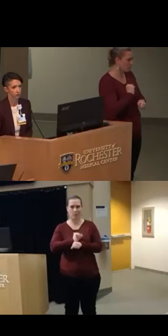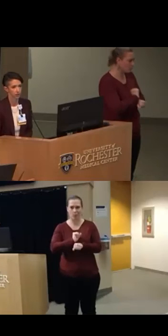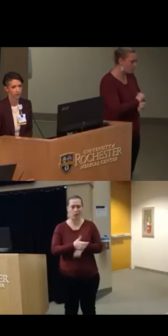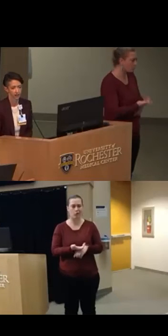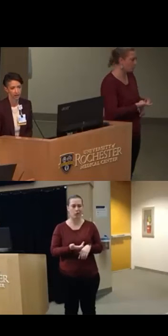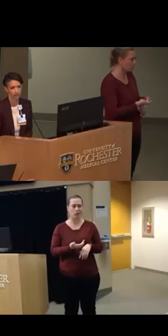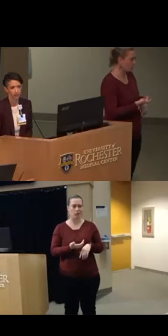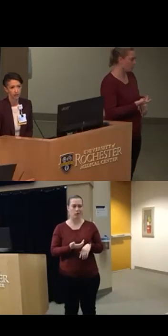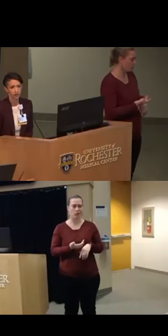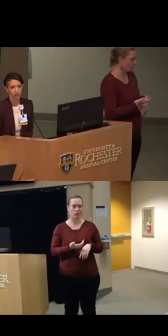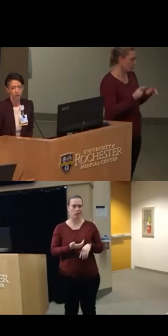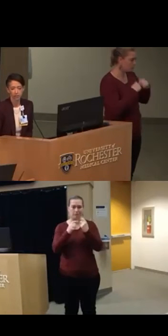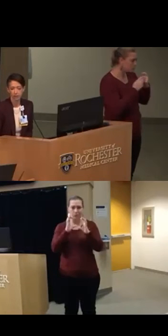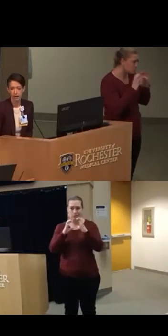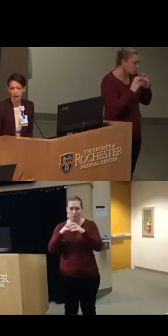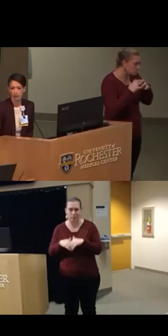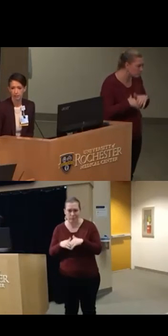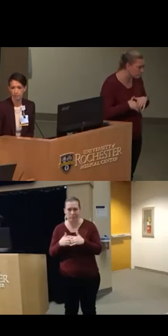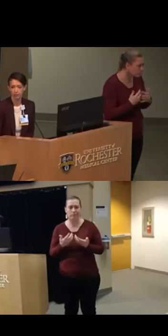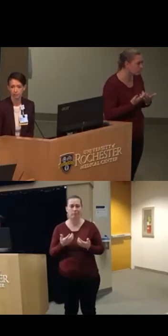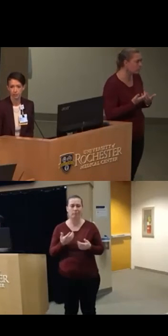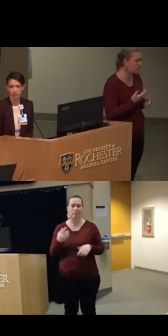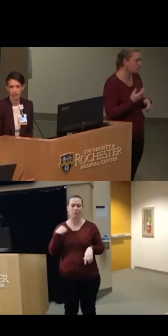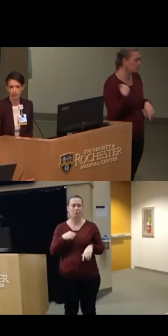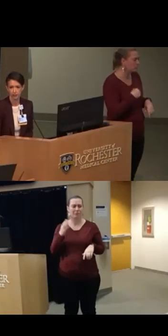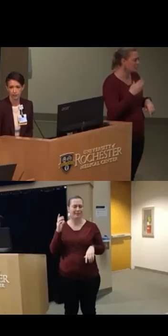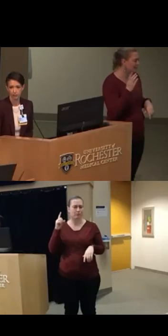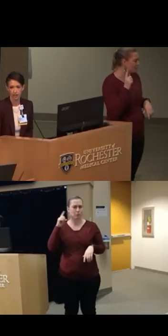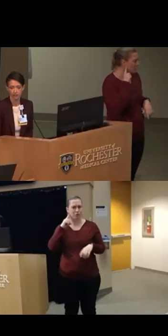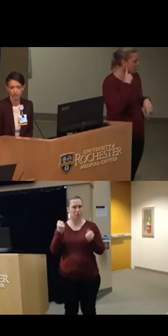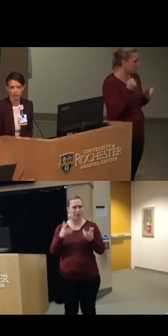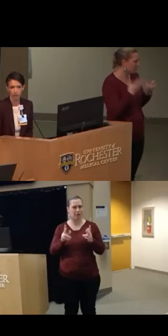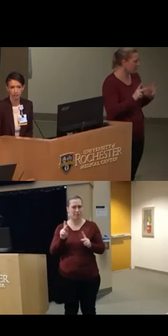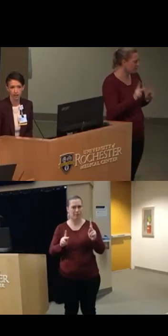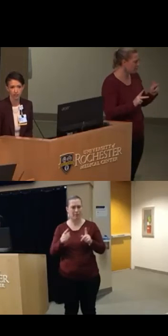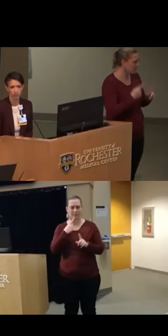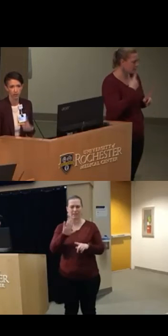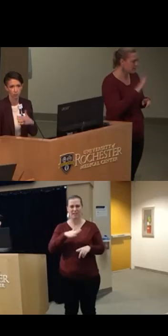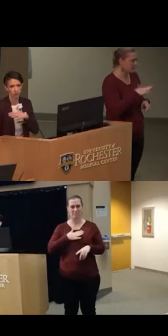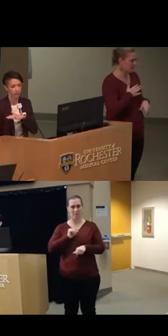is breaking down we hear a lot of people that say in my work environment has become one of